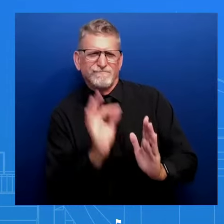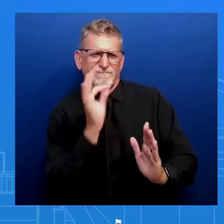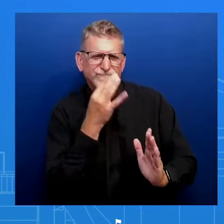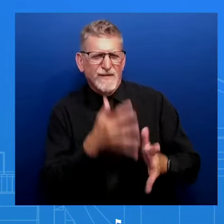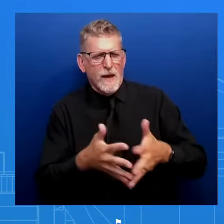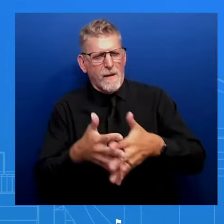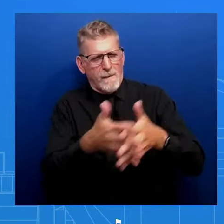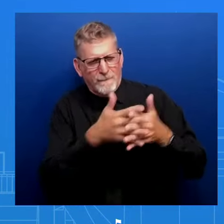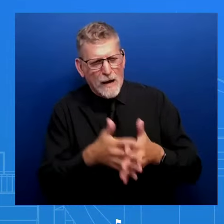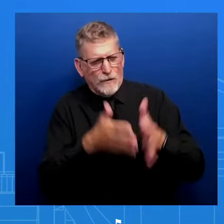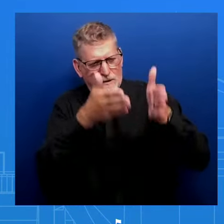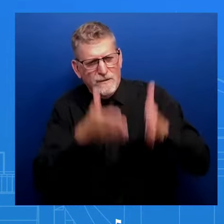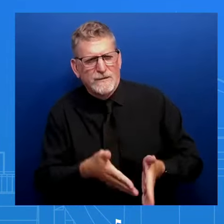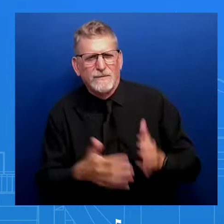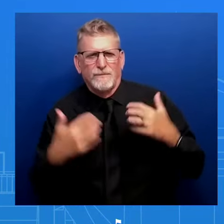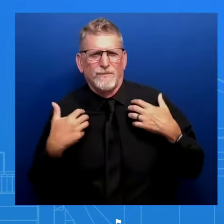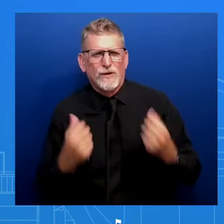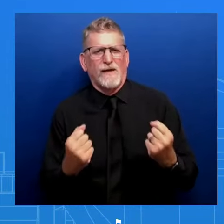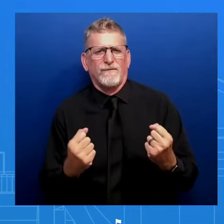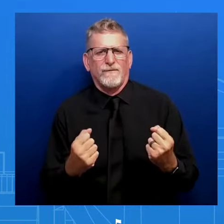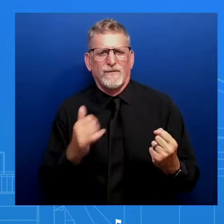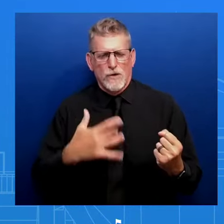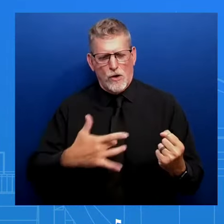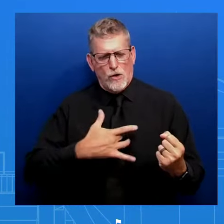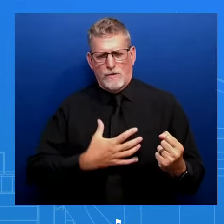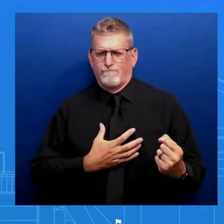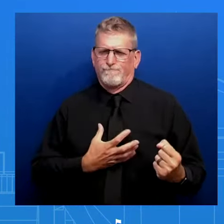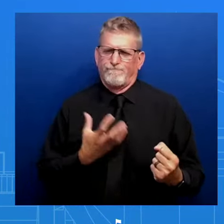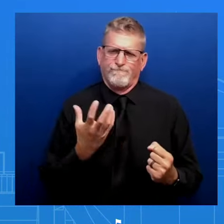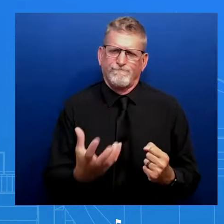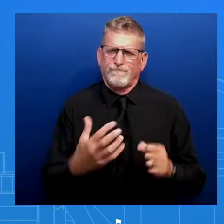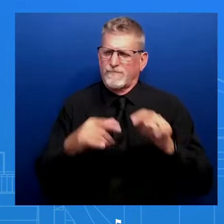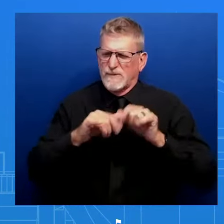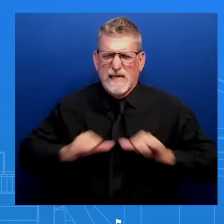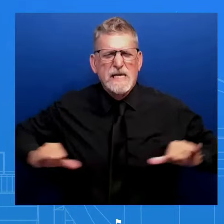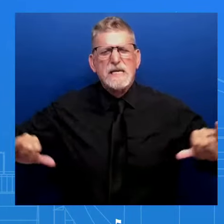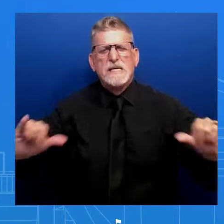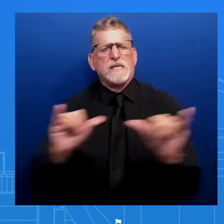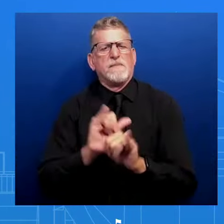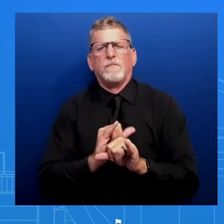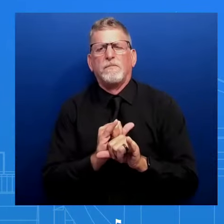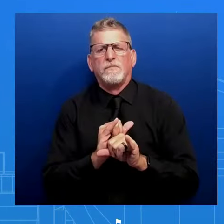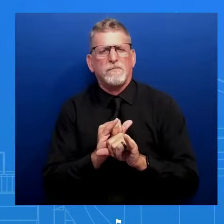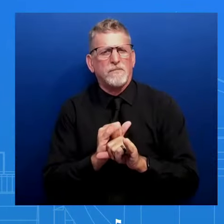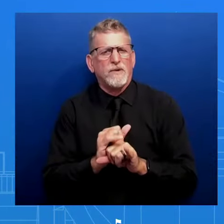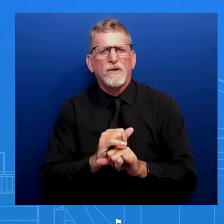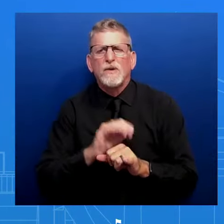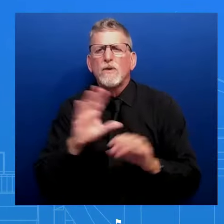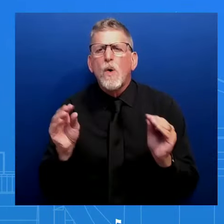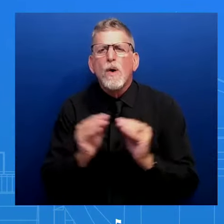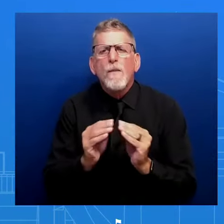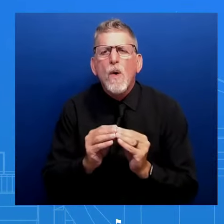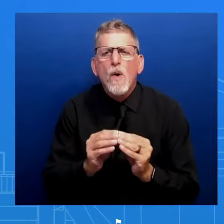And -- and especially now, with an all-volunteer force, people are, you know, signing up to do this. They're not being told to do it.